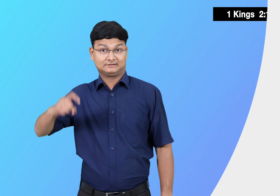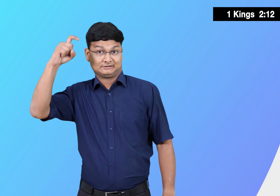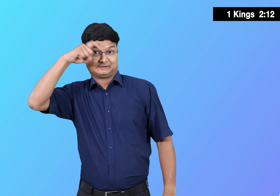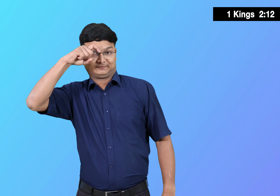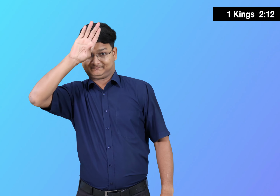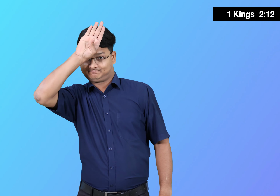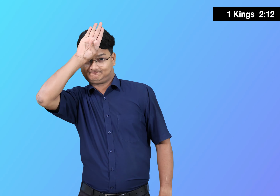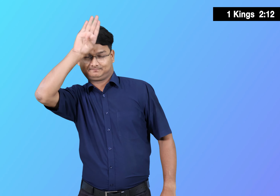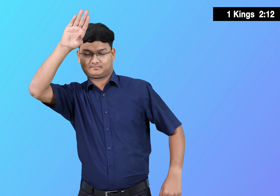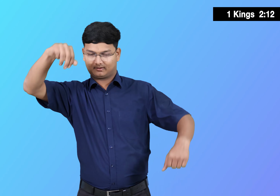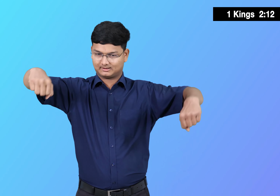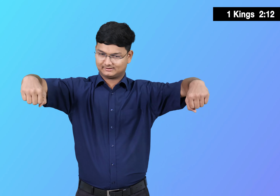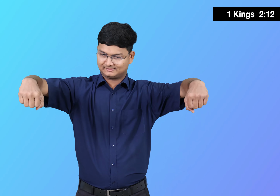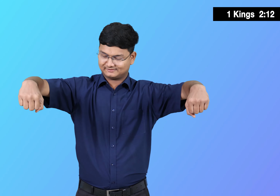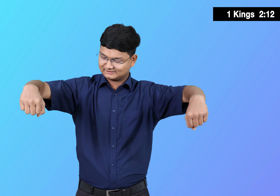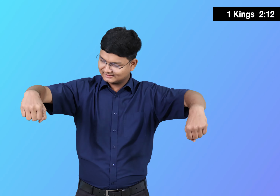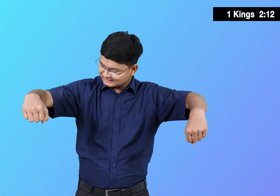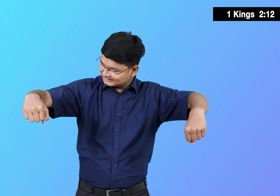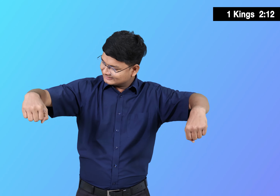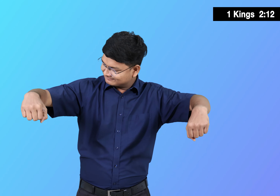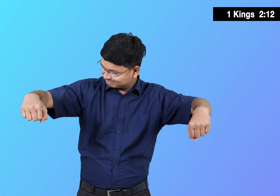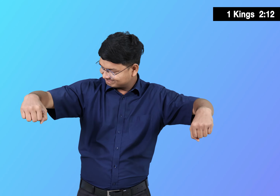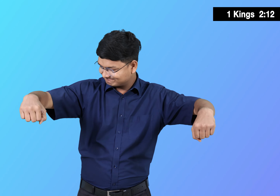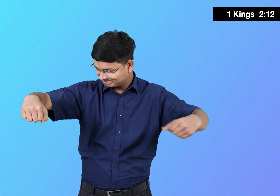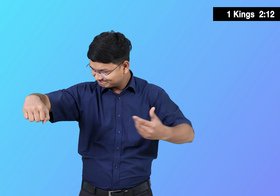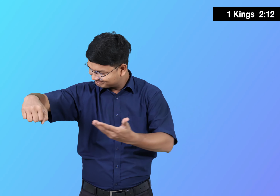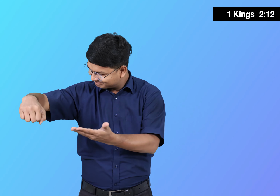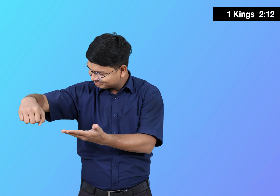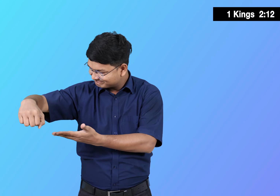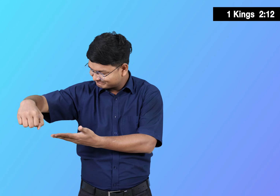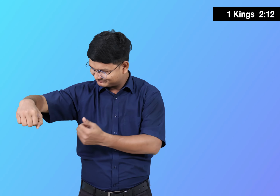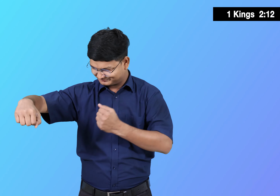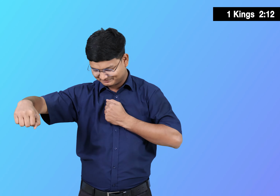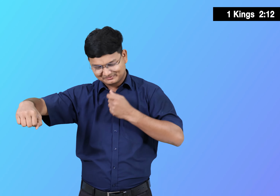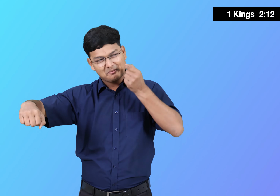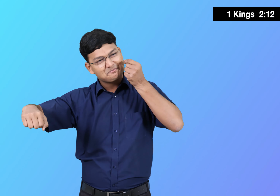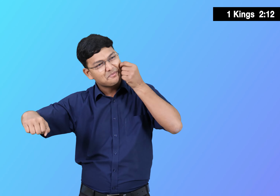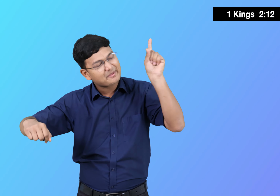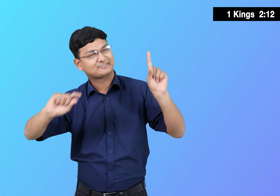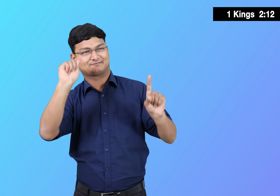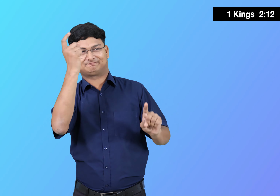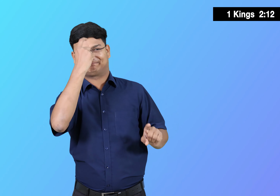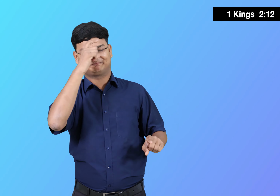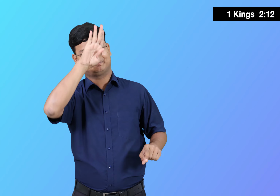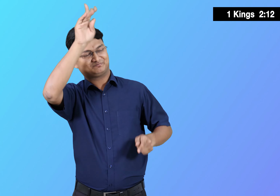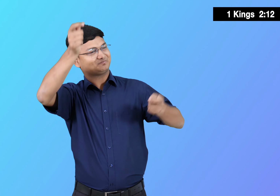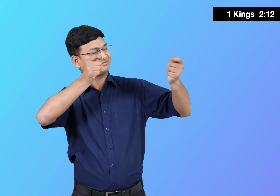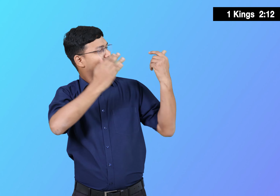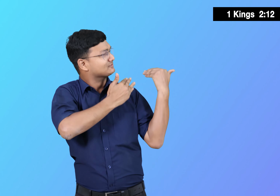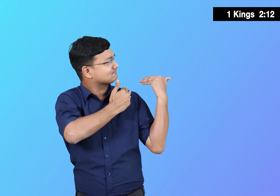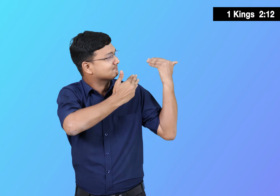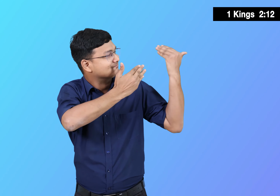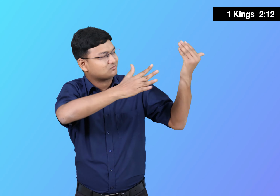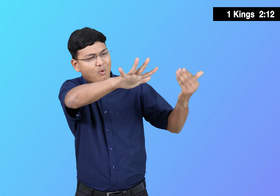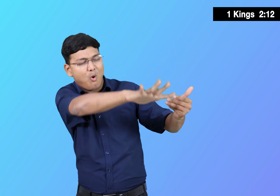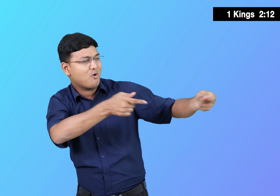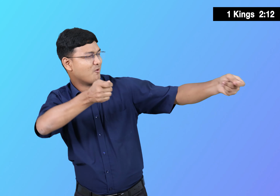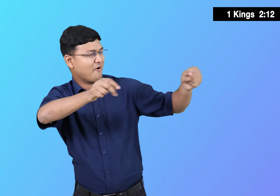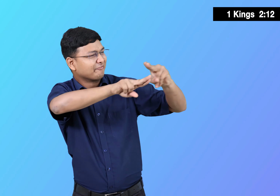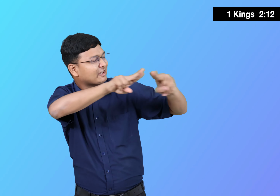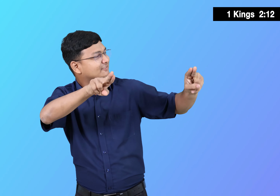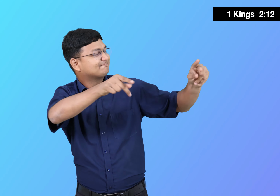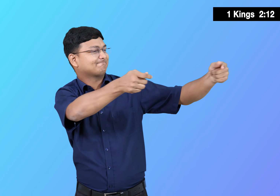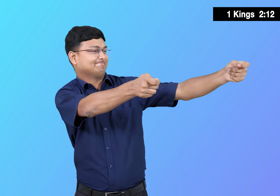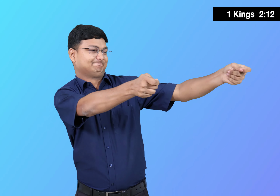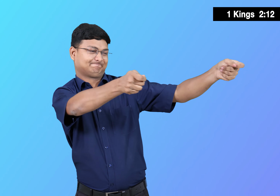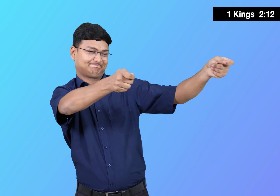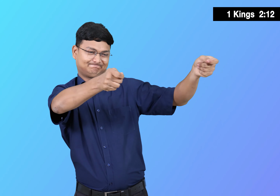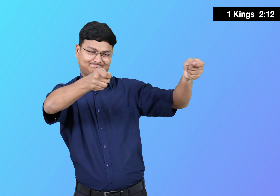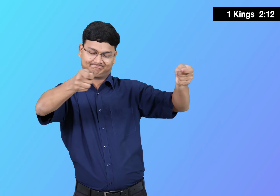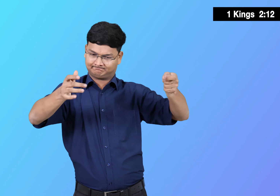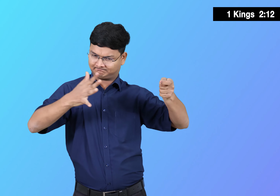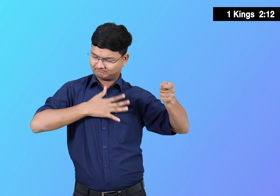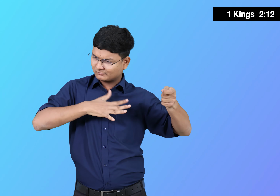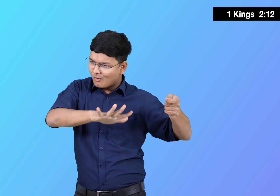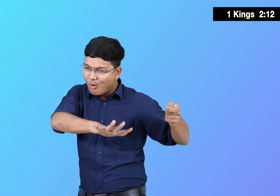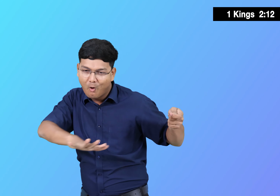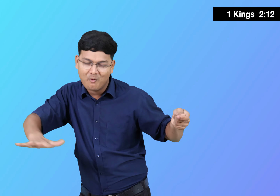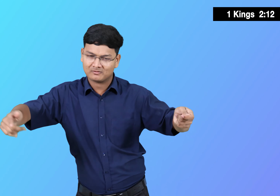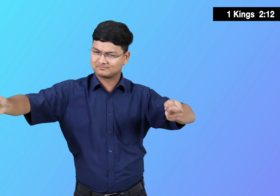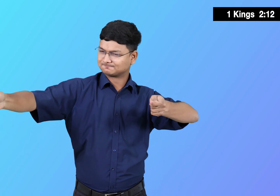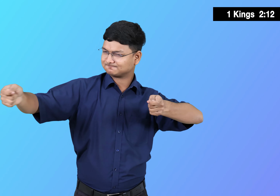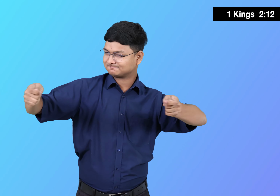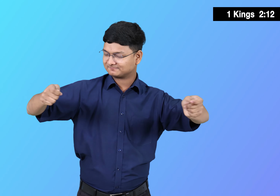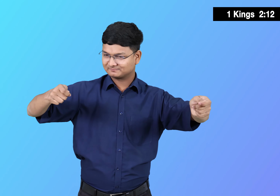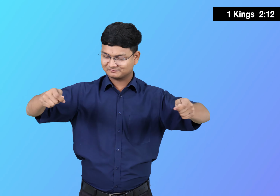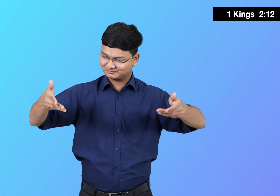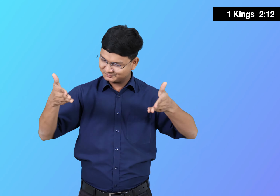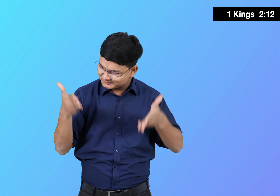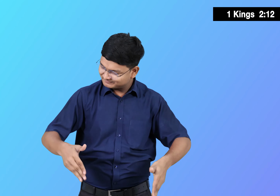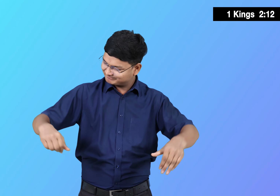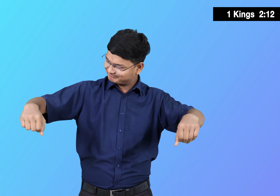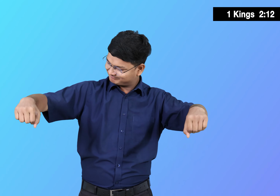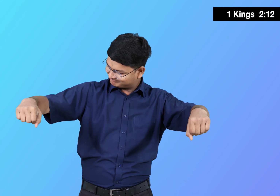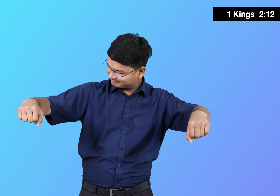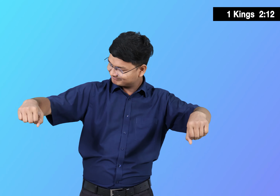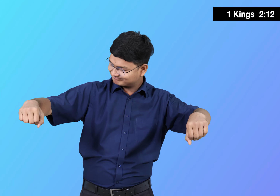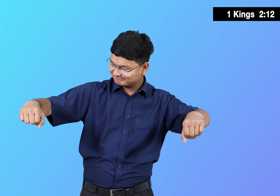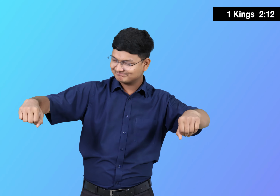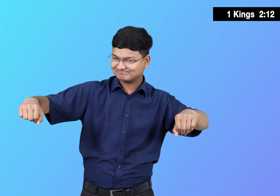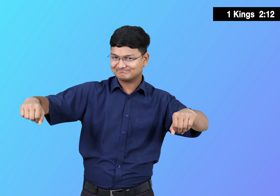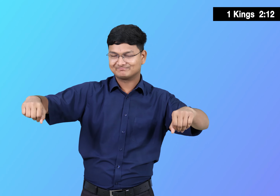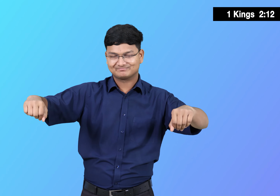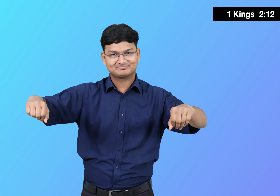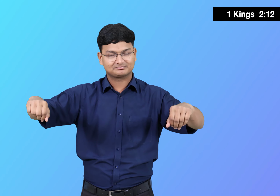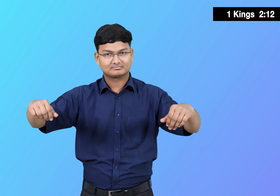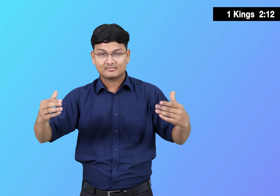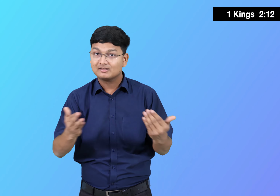Now Solomon was king. He sat on the throne of his father David and was in complete control of his kingdom.